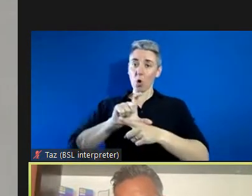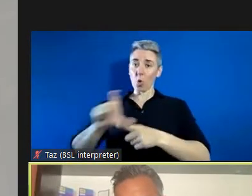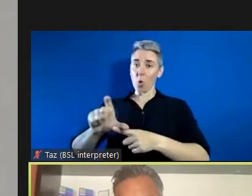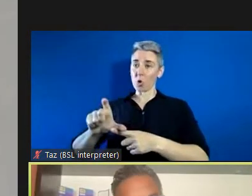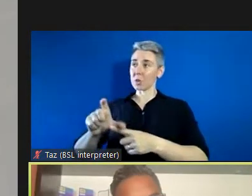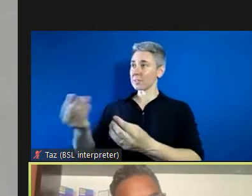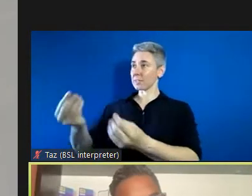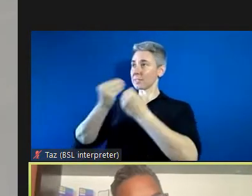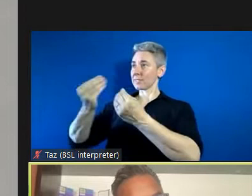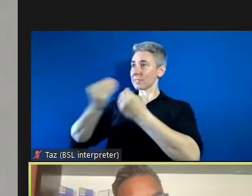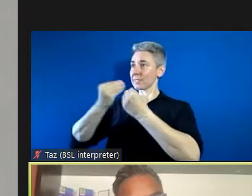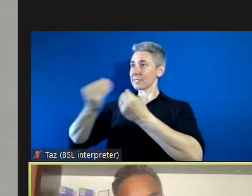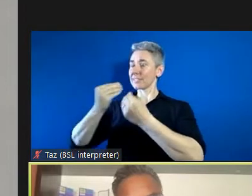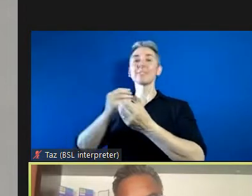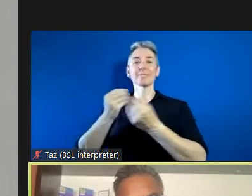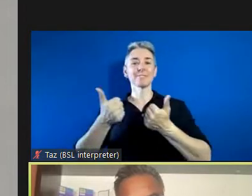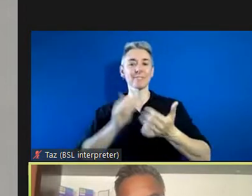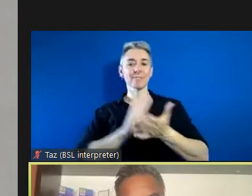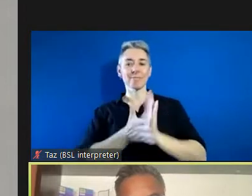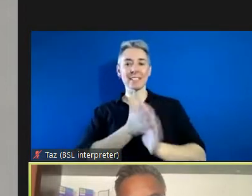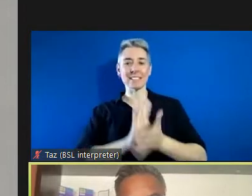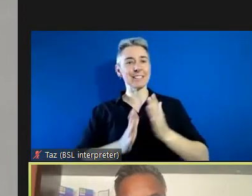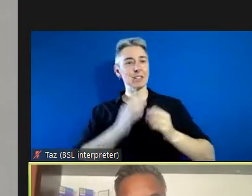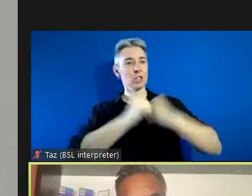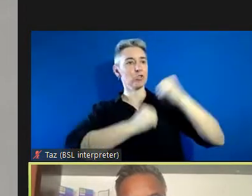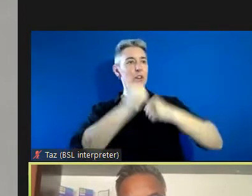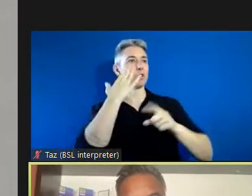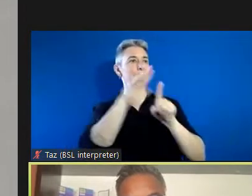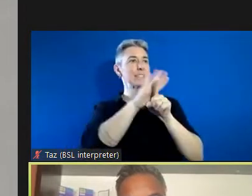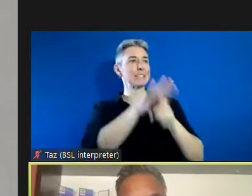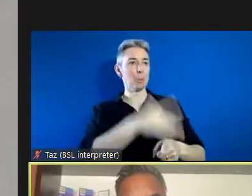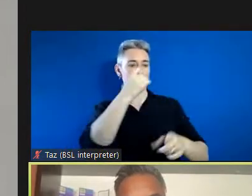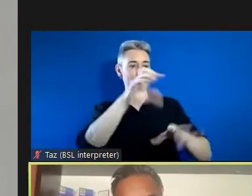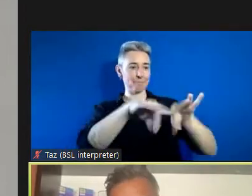the powers of structural racism in this country because to a large extent, this country in the